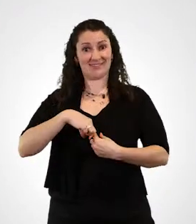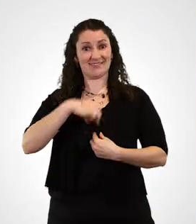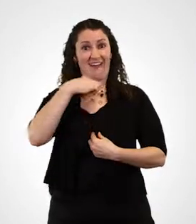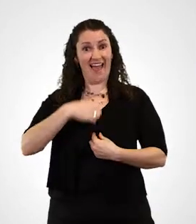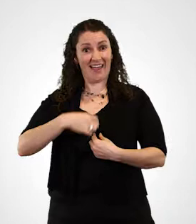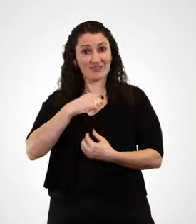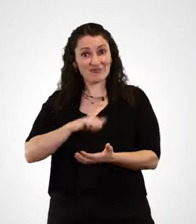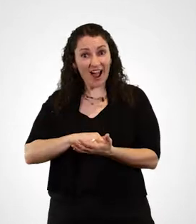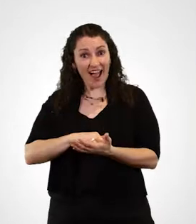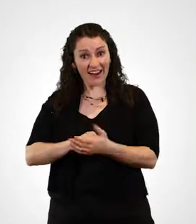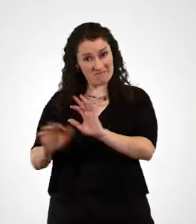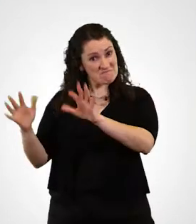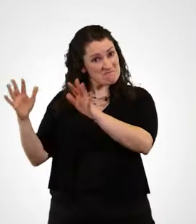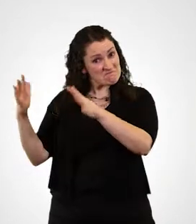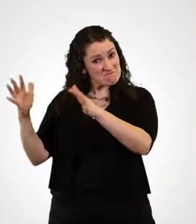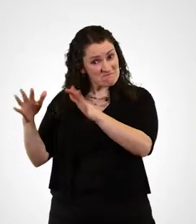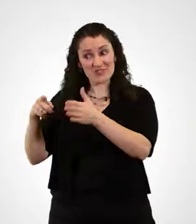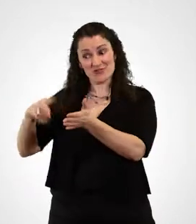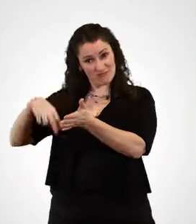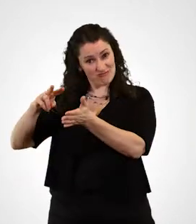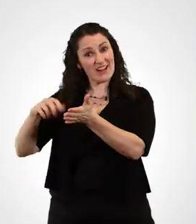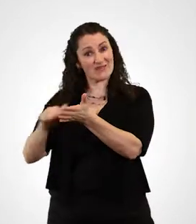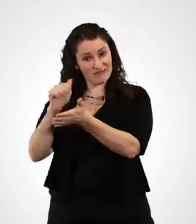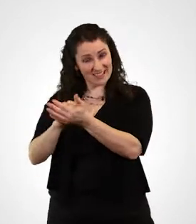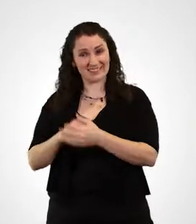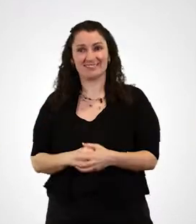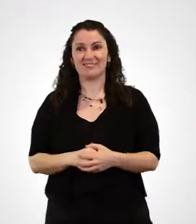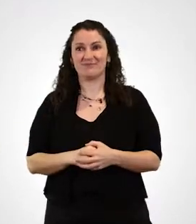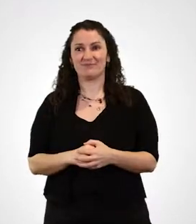That's right, you read the sentence. That was right. What's happening in your picture?